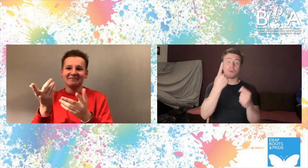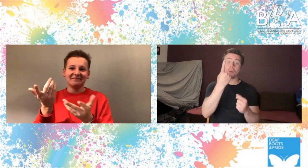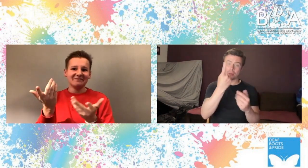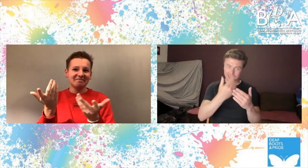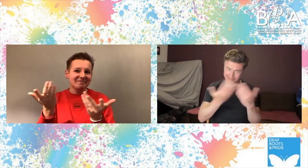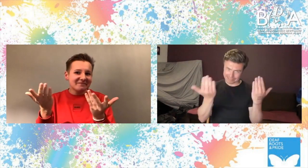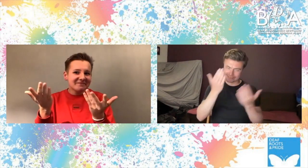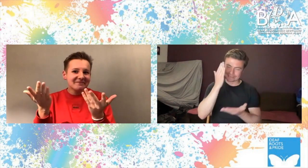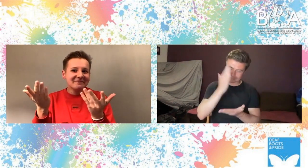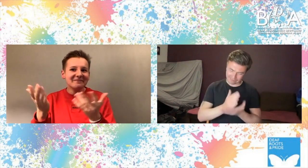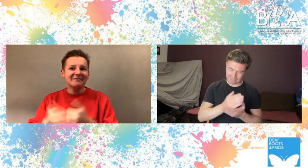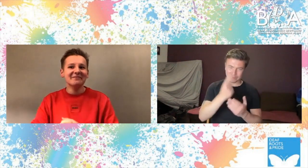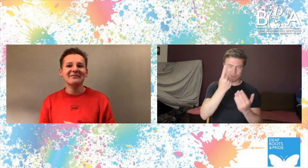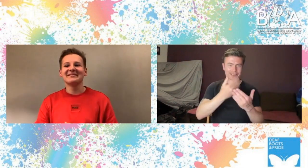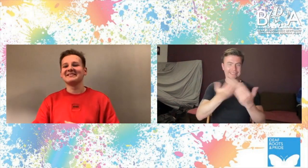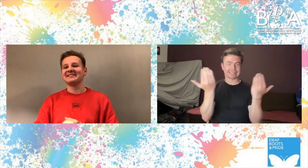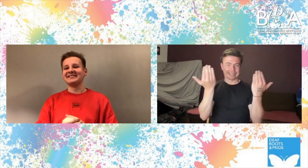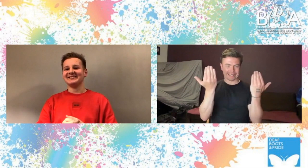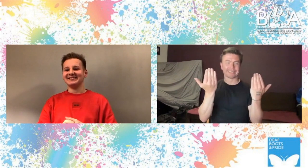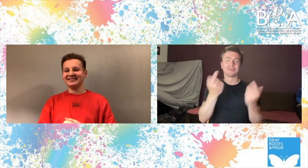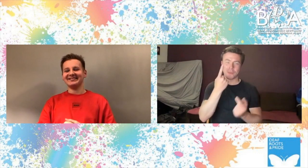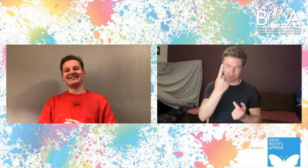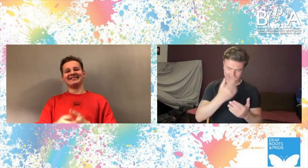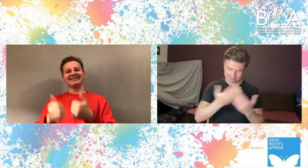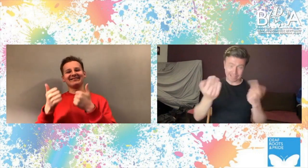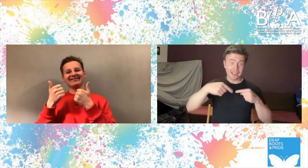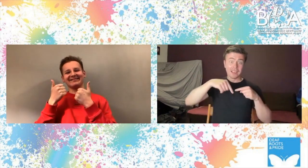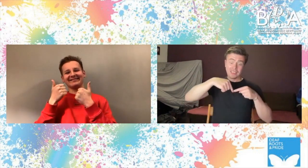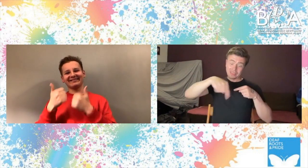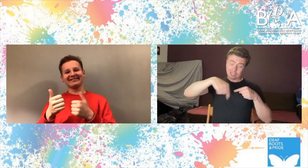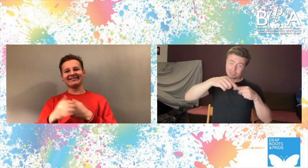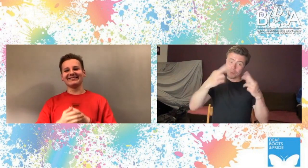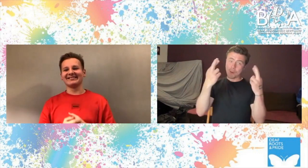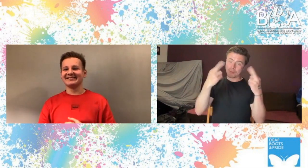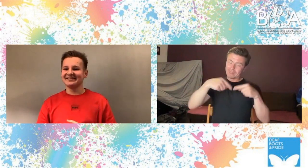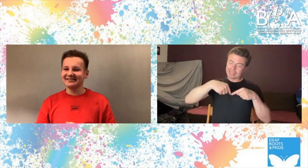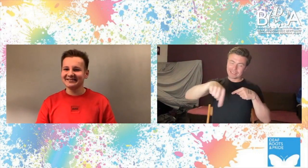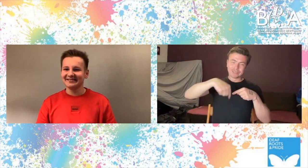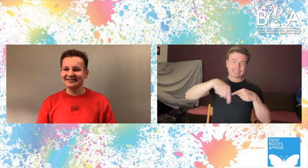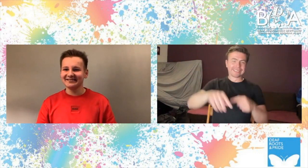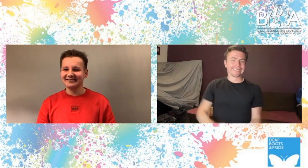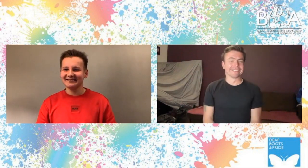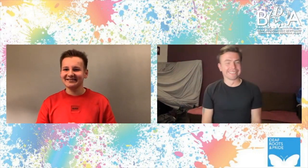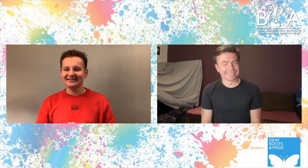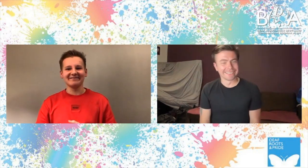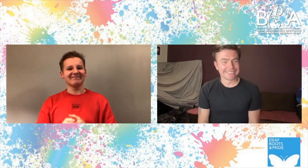I hope so too, one day. Maybe this year, you never know.